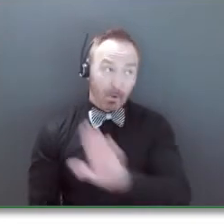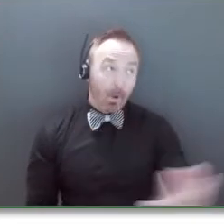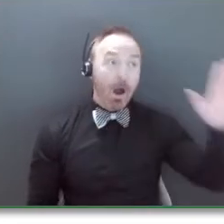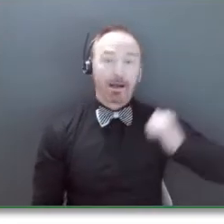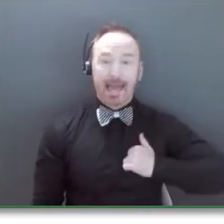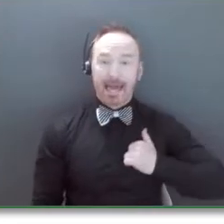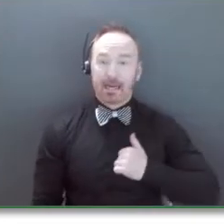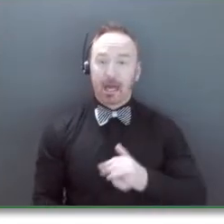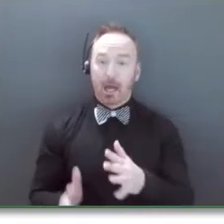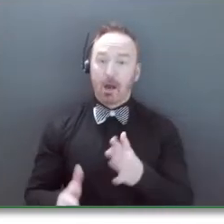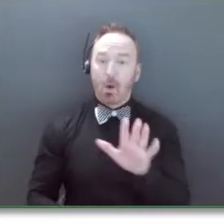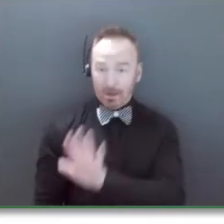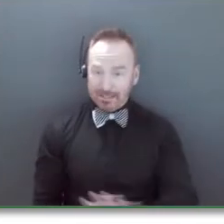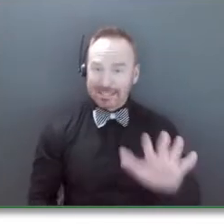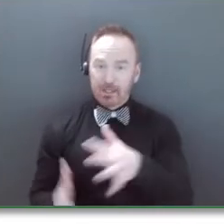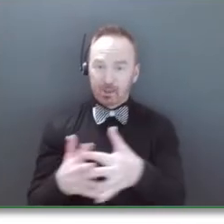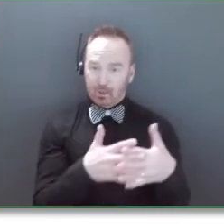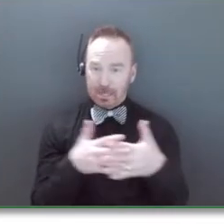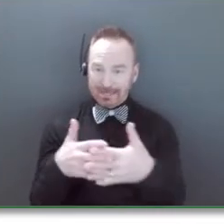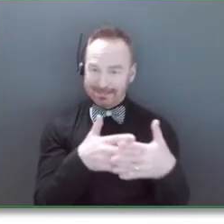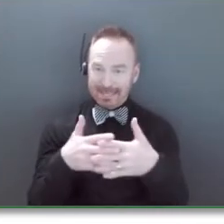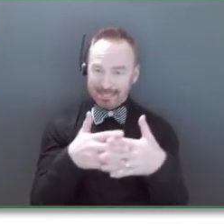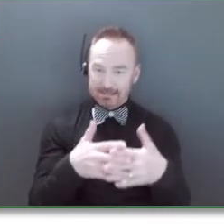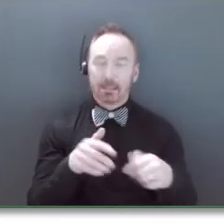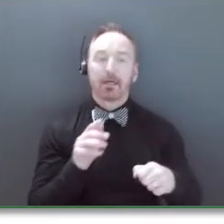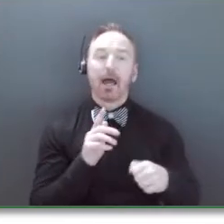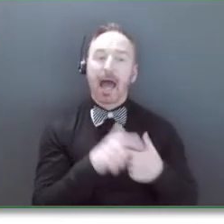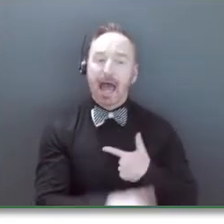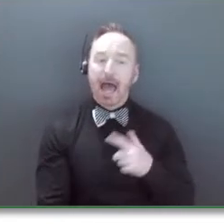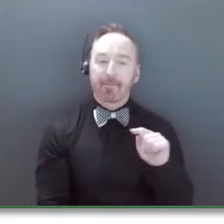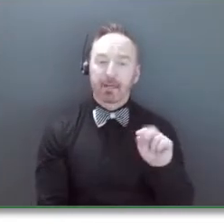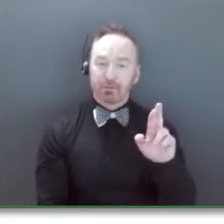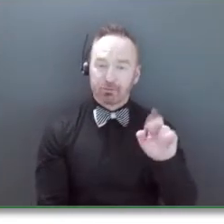acquired trail riders. We've provided them to organizations that offer outdoor